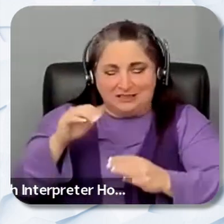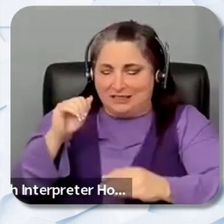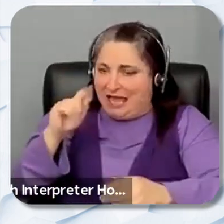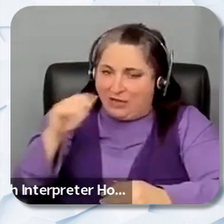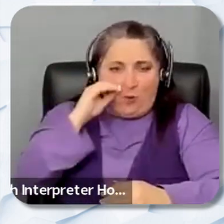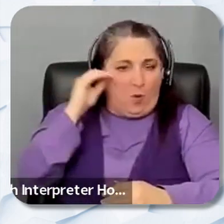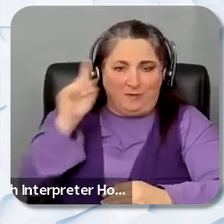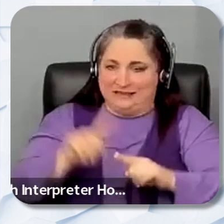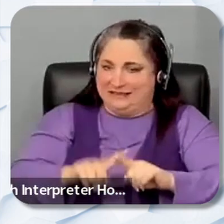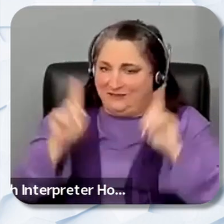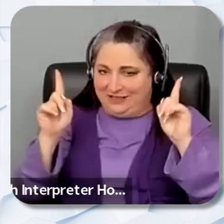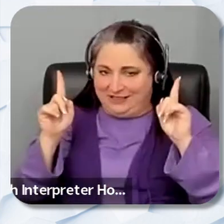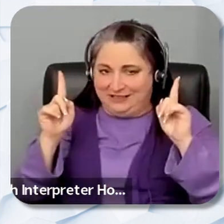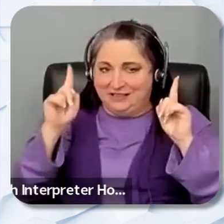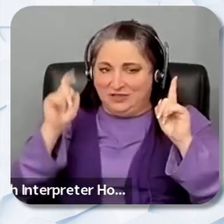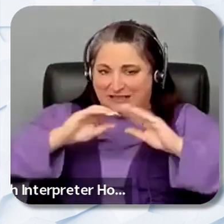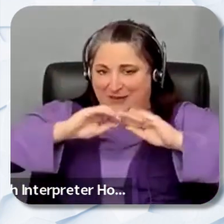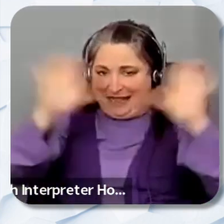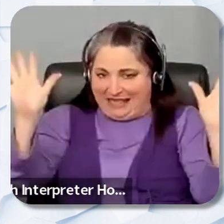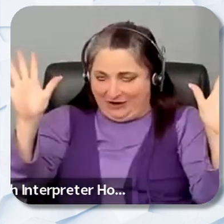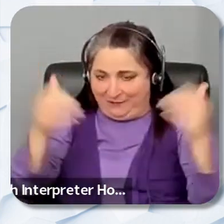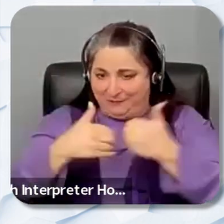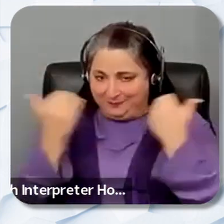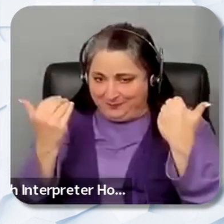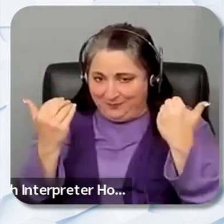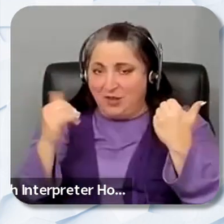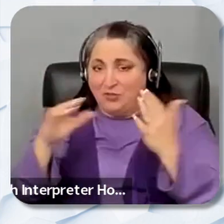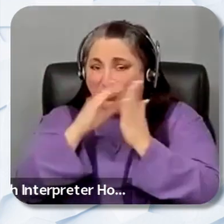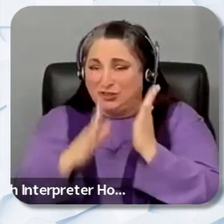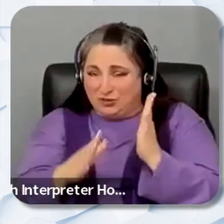So that should be pretty clear, like those students are actually included in Indicator